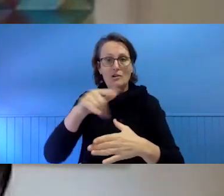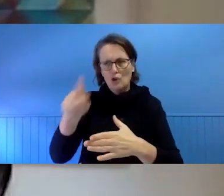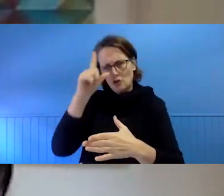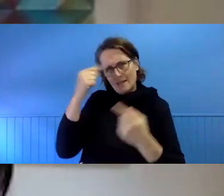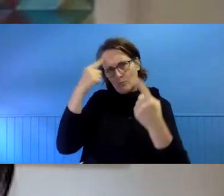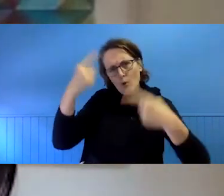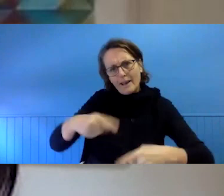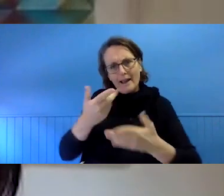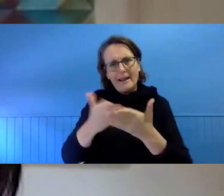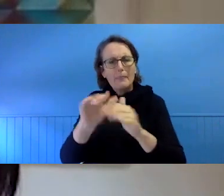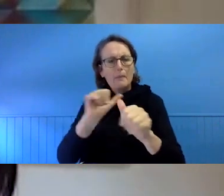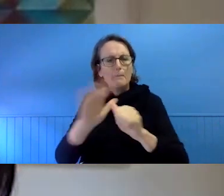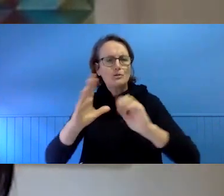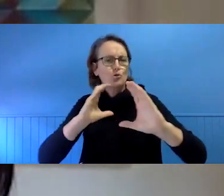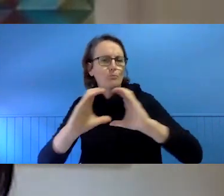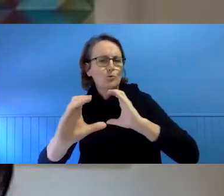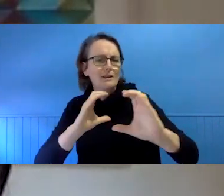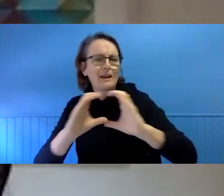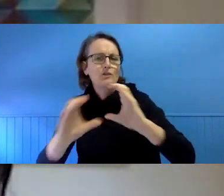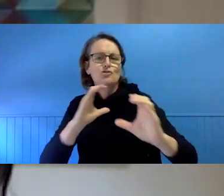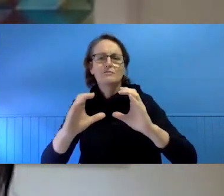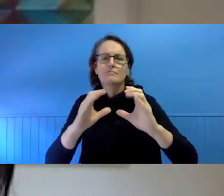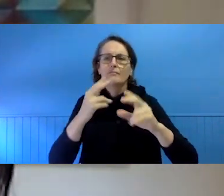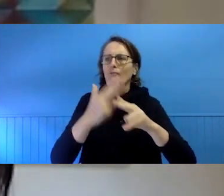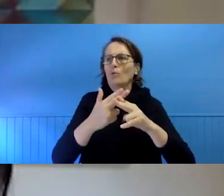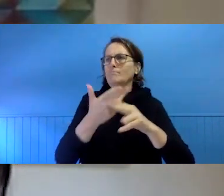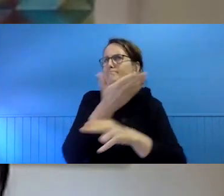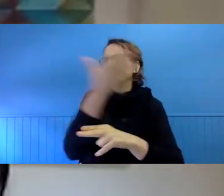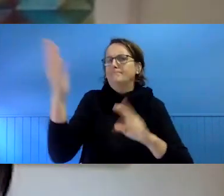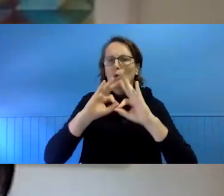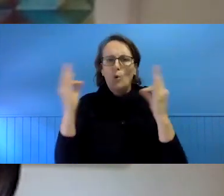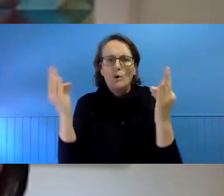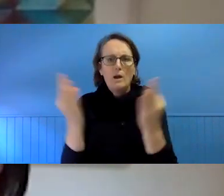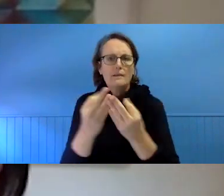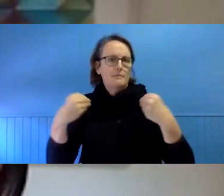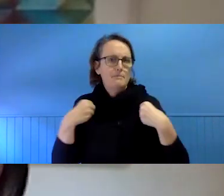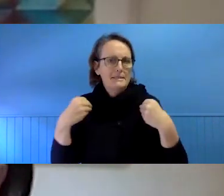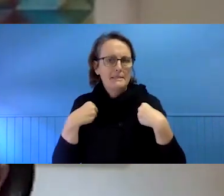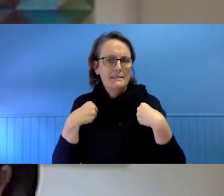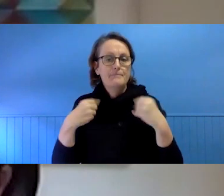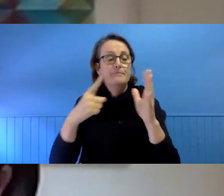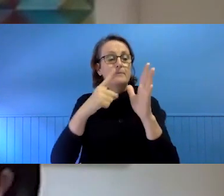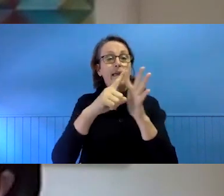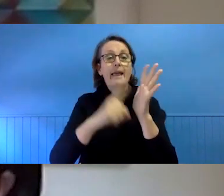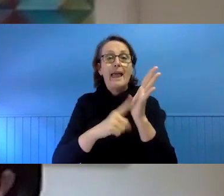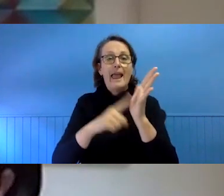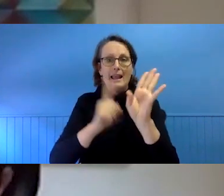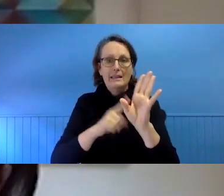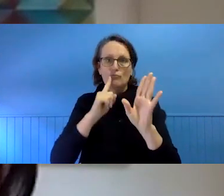campaigns. Speaking with her, she's deeply passionate about the arts and